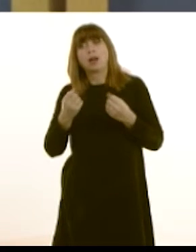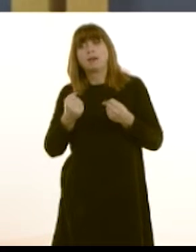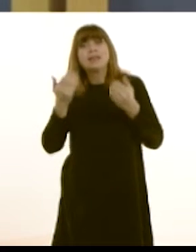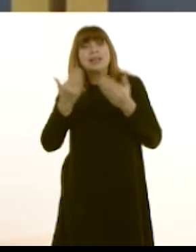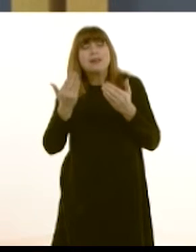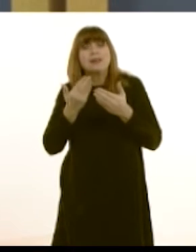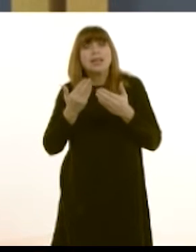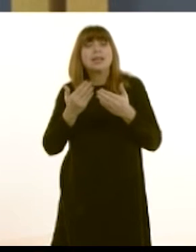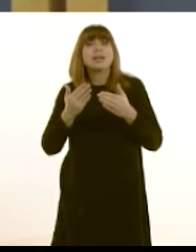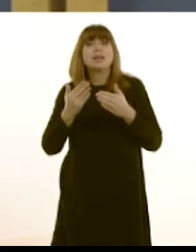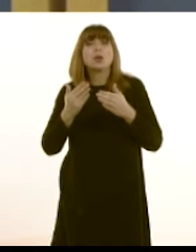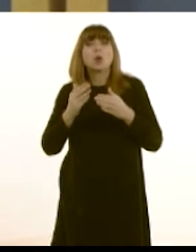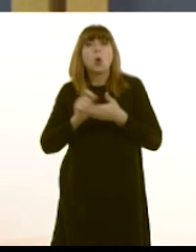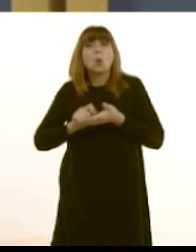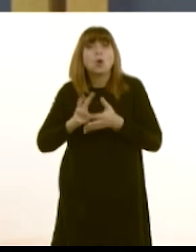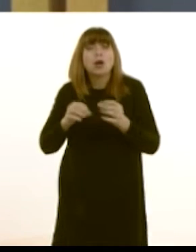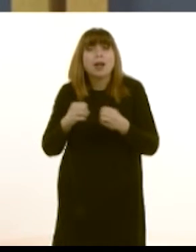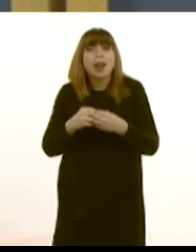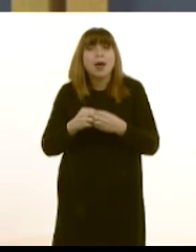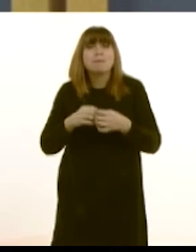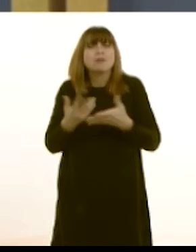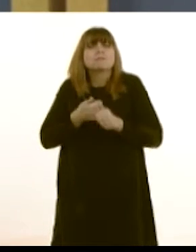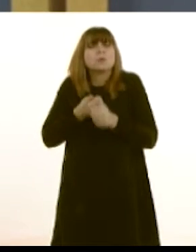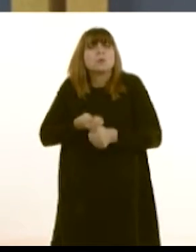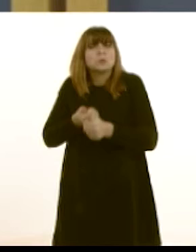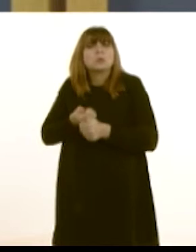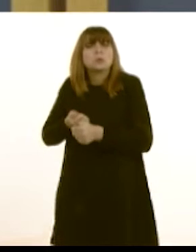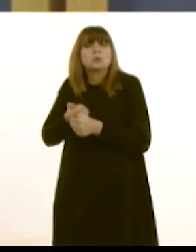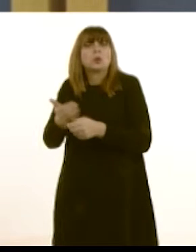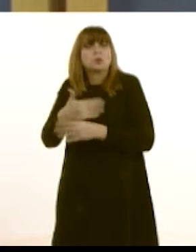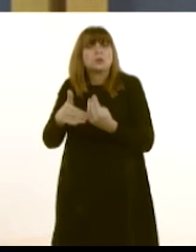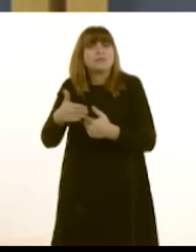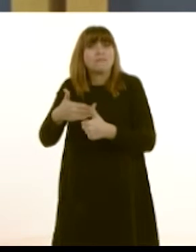and evening holiday support. Does the First Minister agree that it is important to continue these two schemes and also to